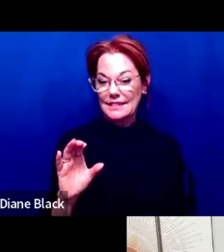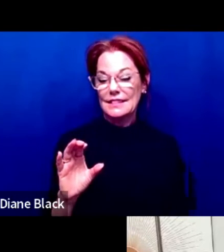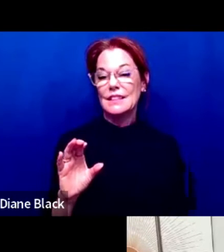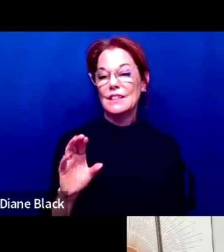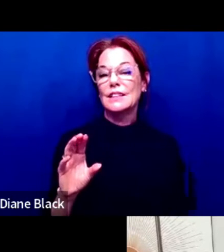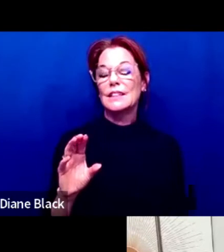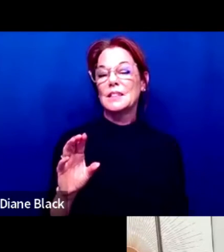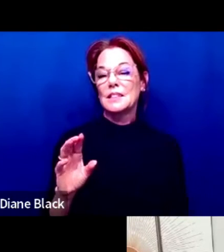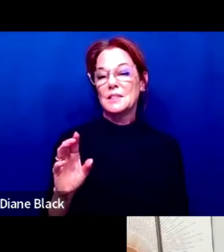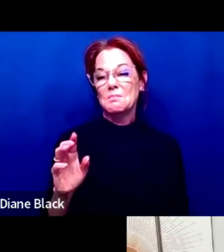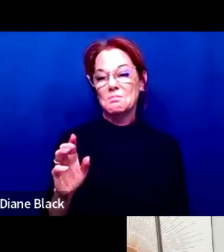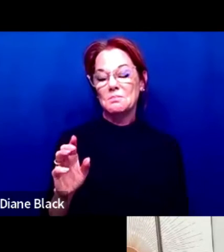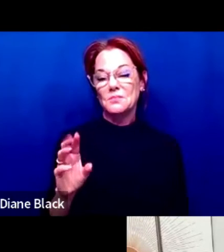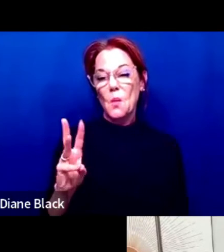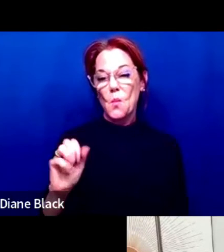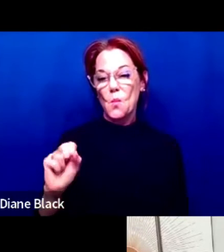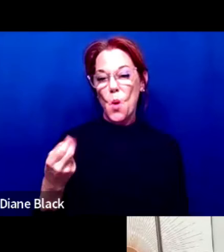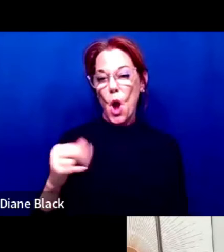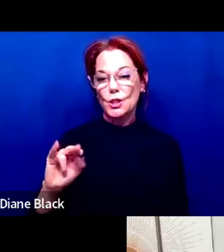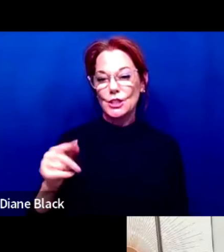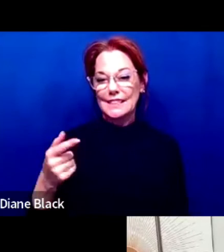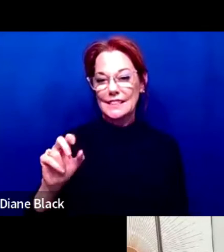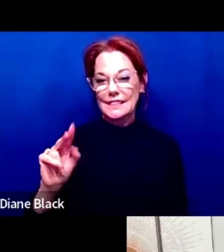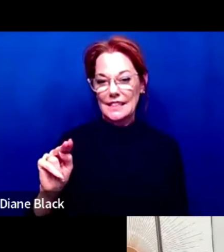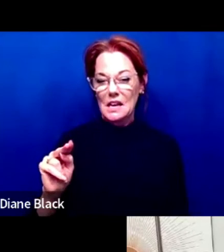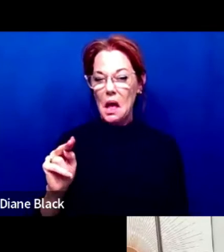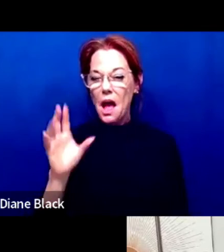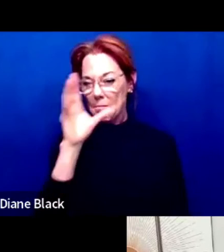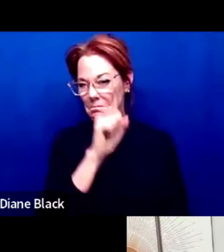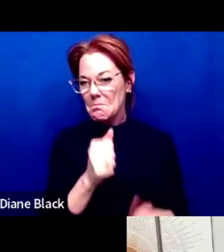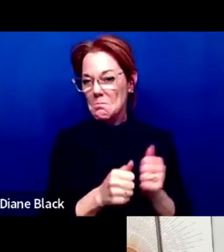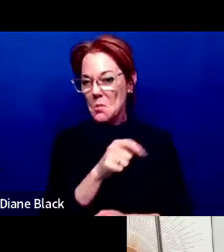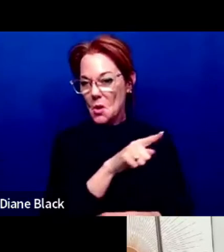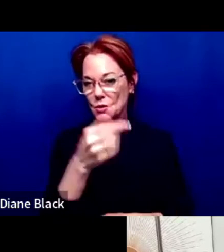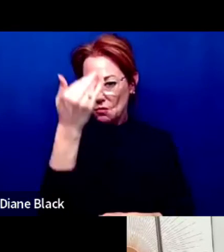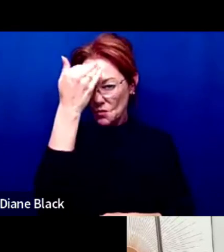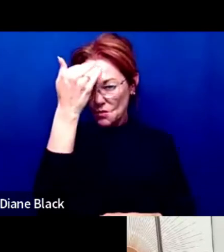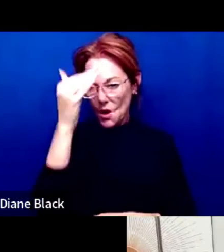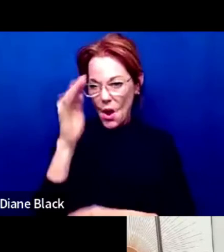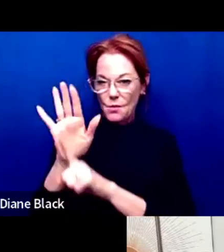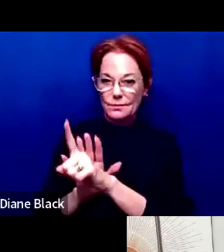familiar with. He's one of our communities. A wonderful advocate that is, has been